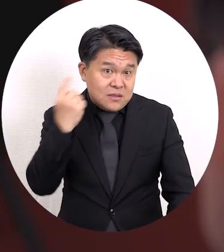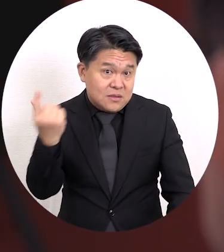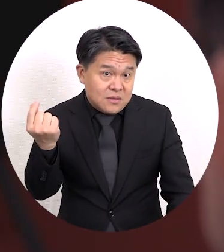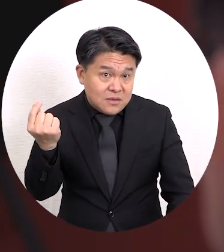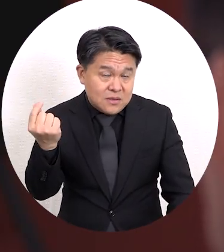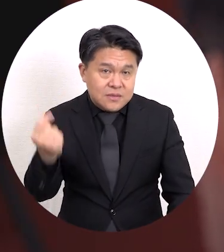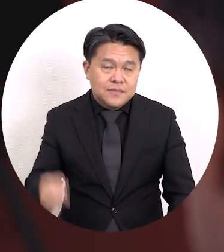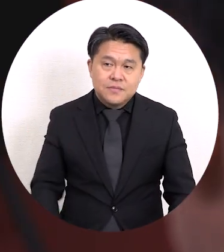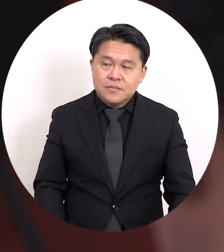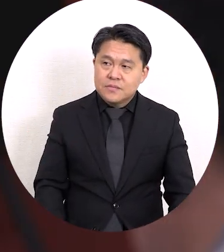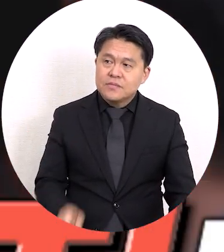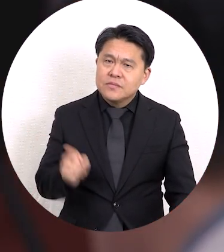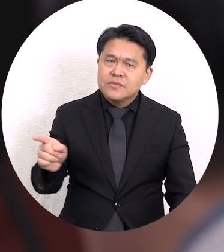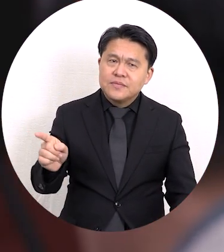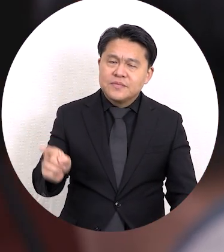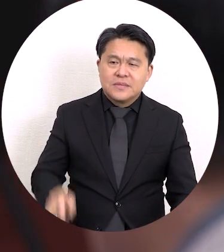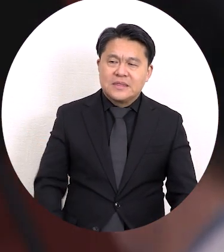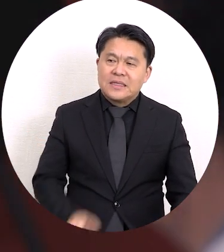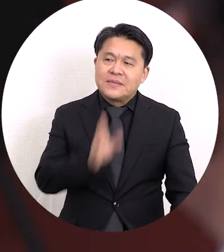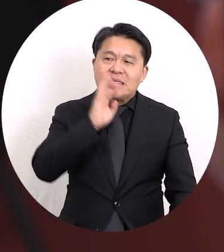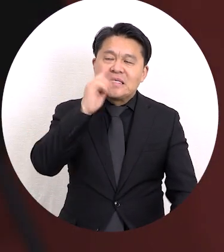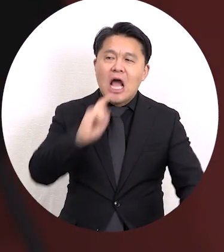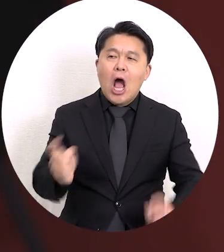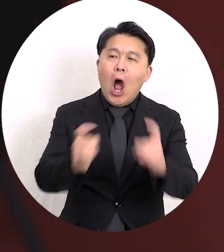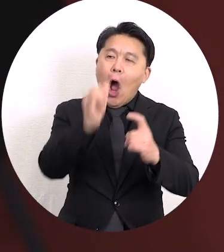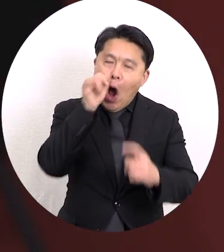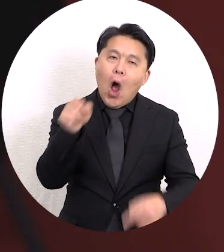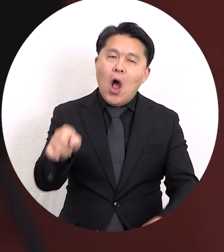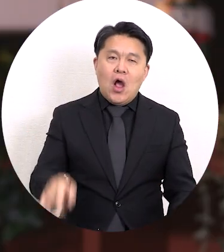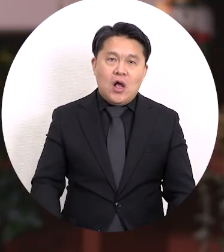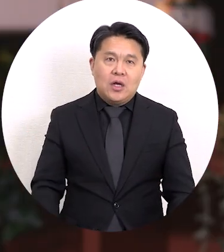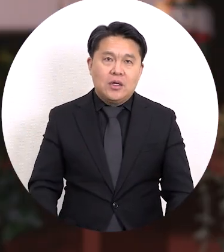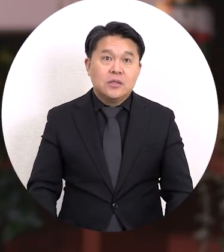However, there is still some ongoing debate about this topic.